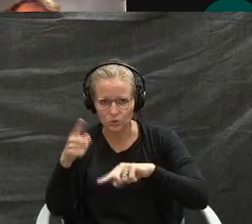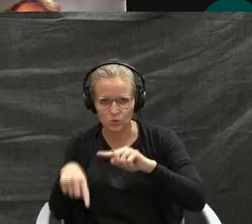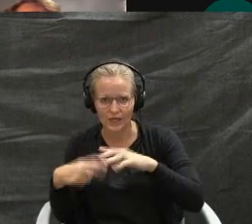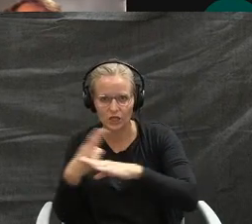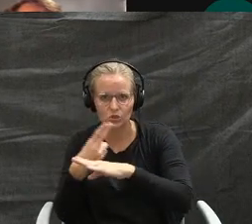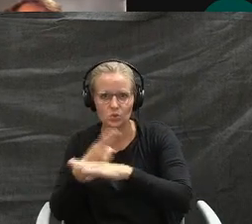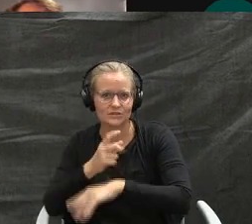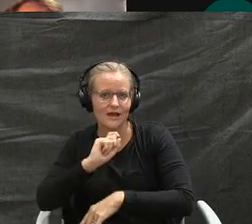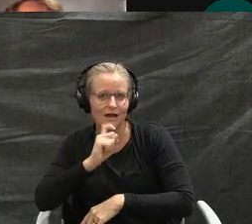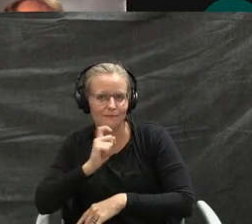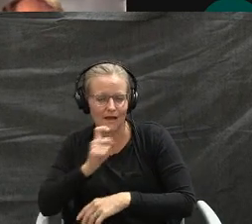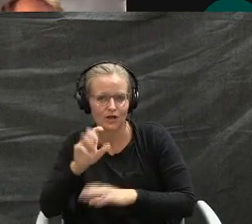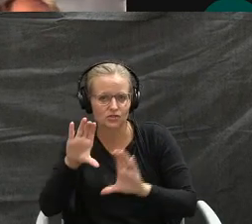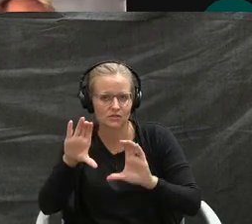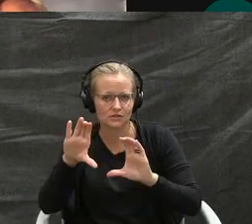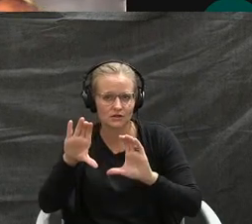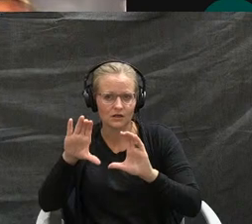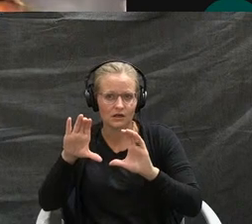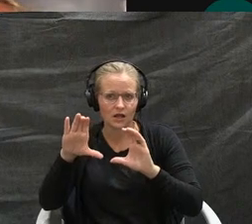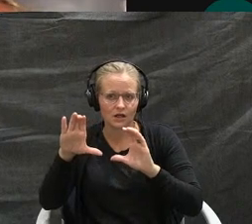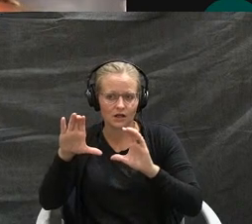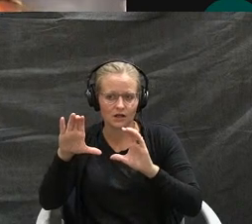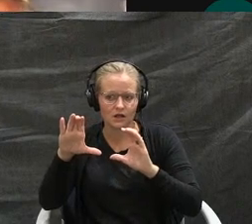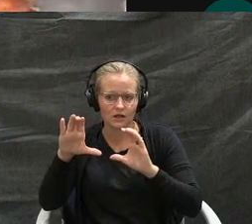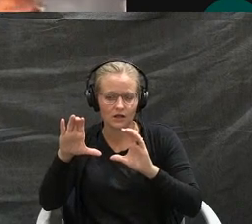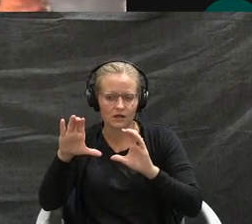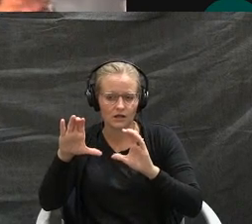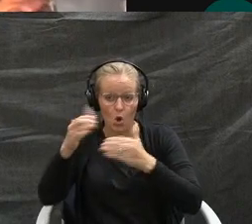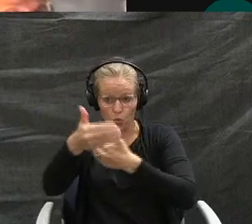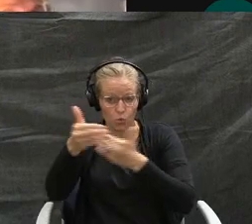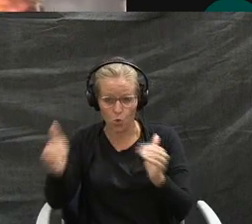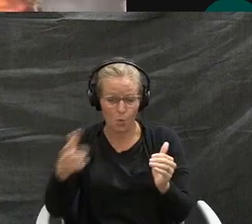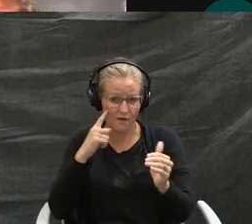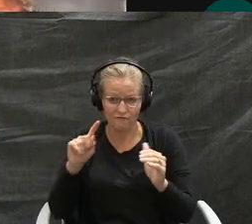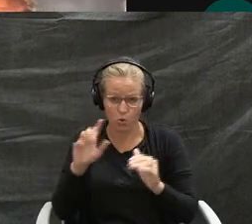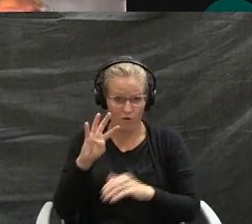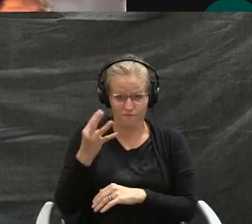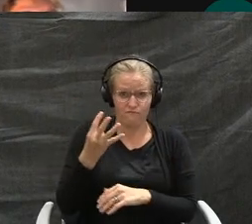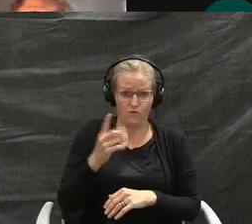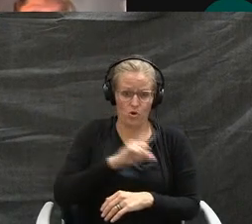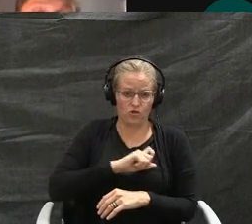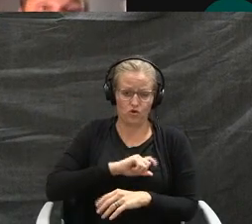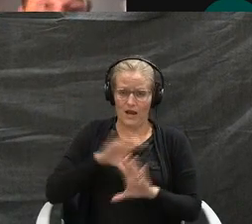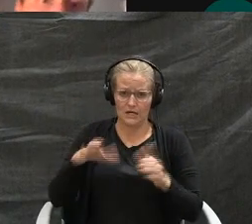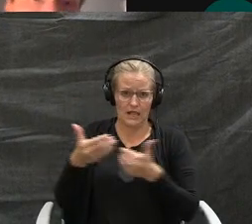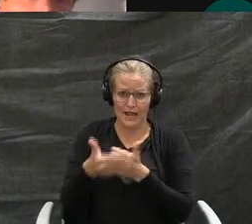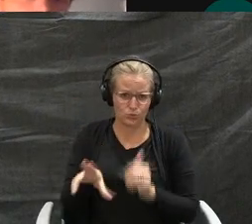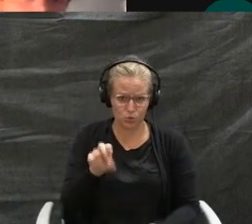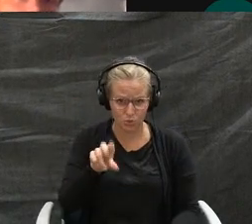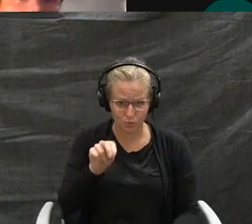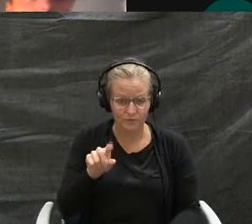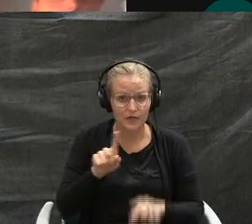metals lab for a 4th grade classroom, but how can we have those students get into that space? I'll talk about vanish,